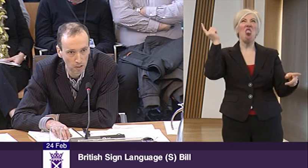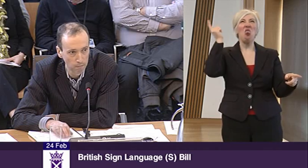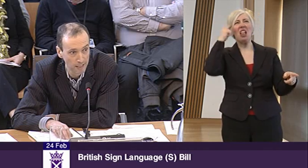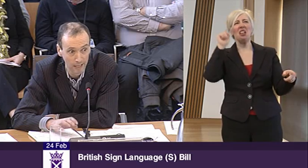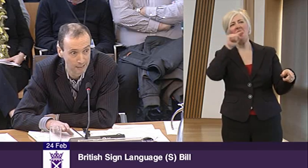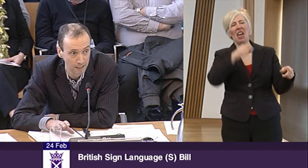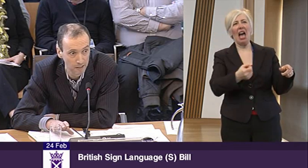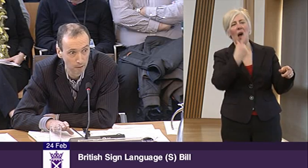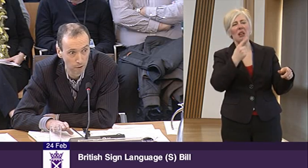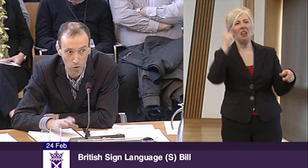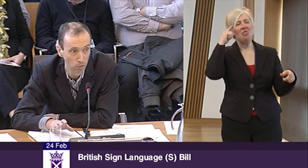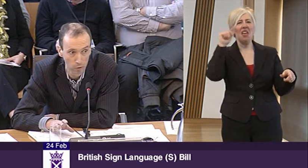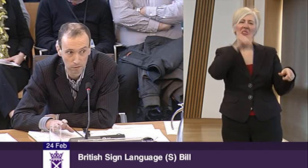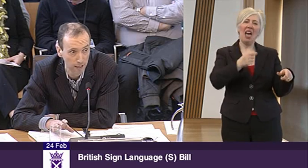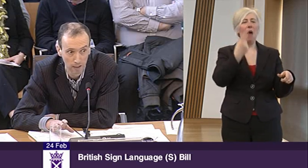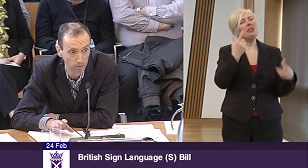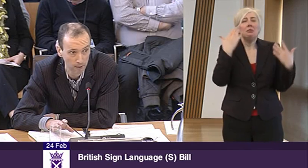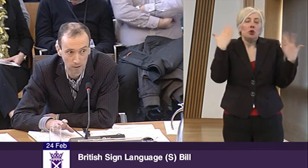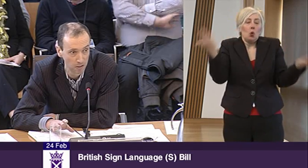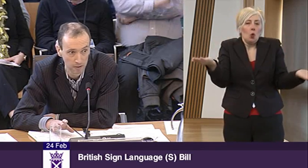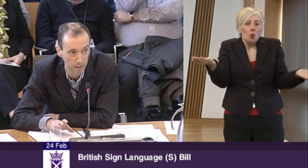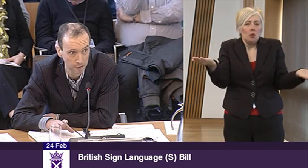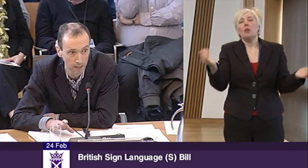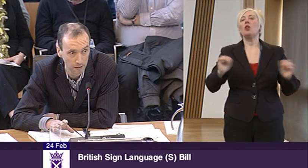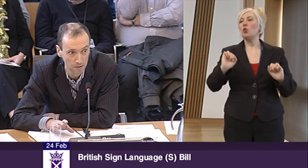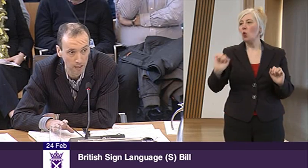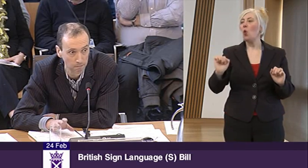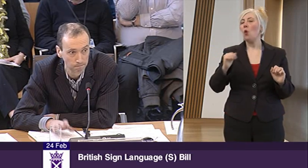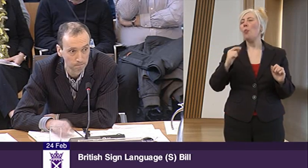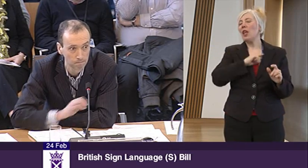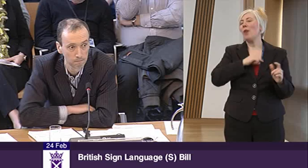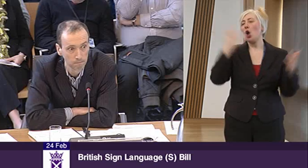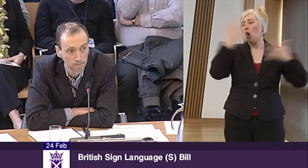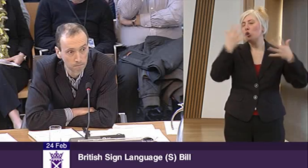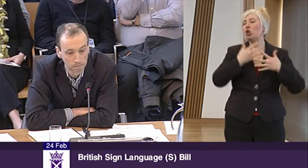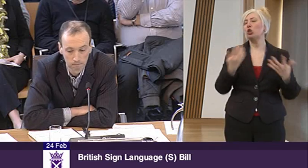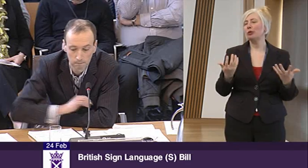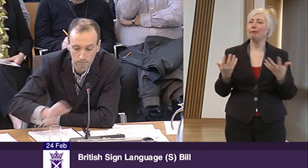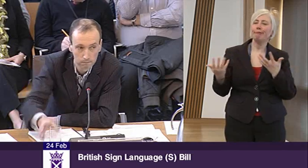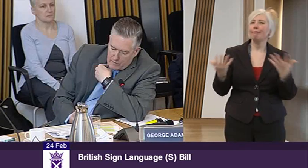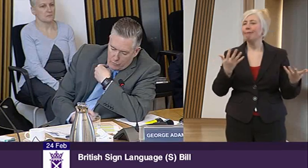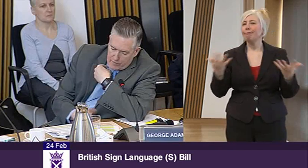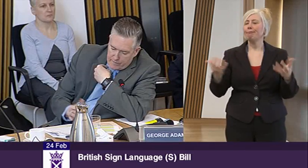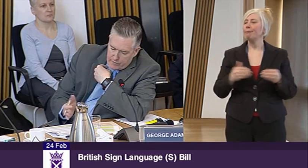All that we are doing is flagging that up as a concern for us.